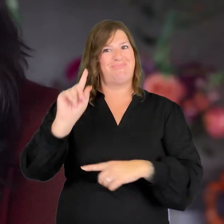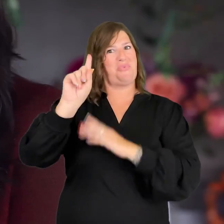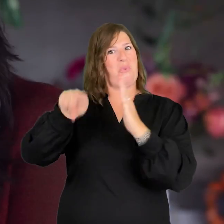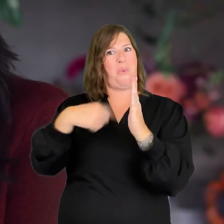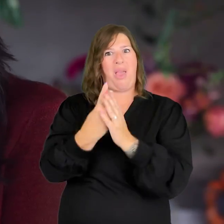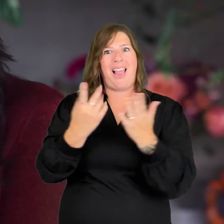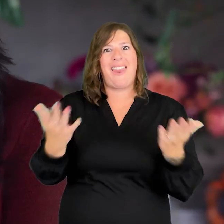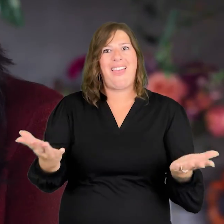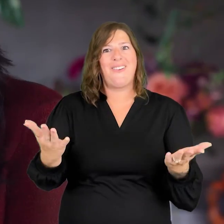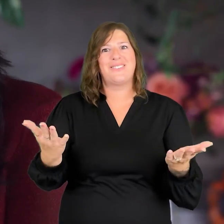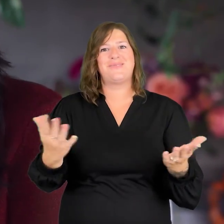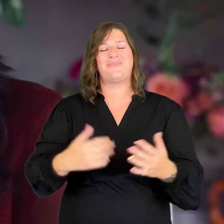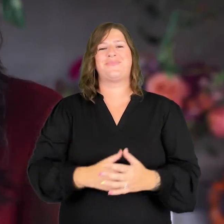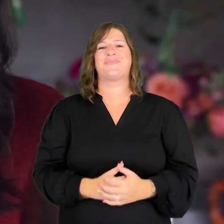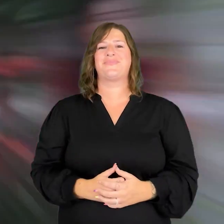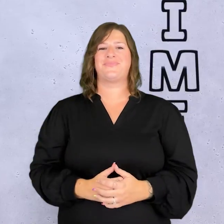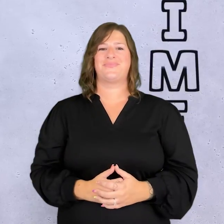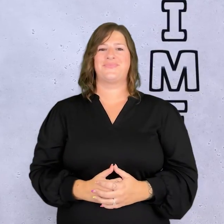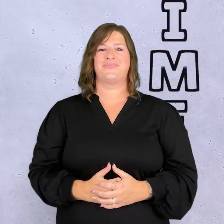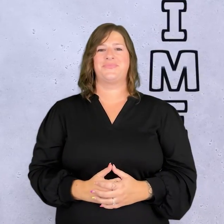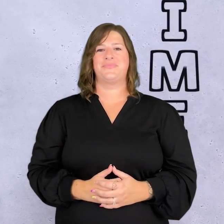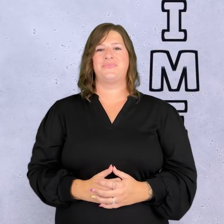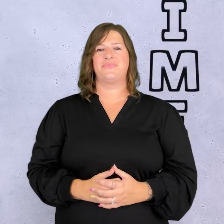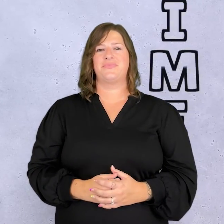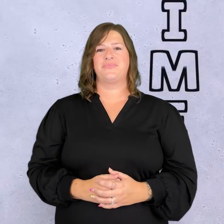Just about one hour.